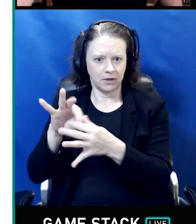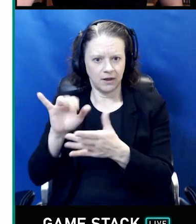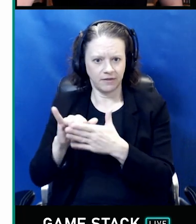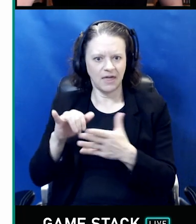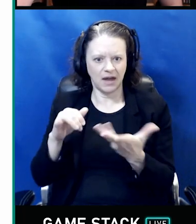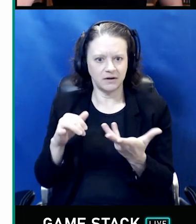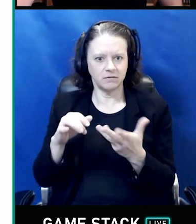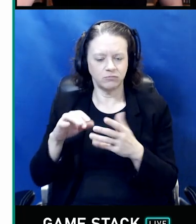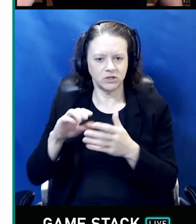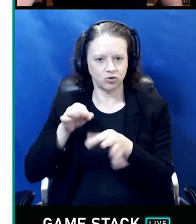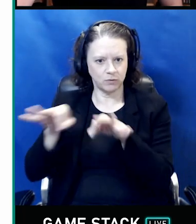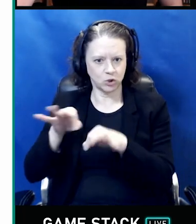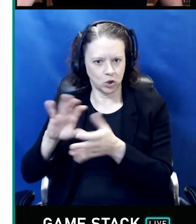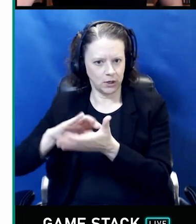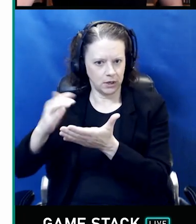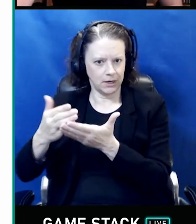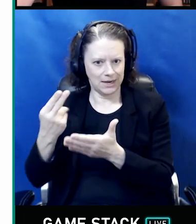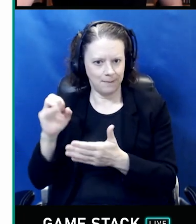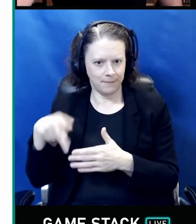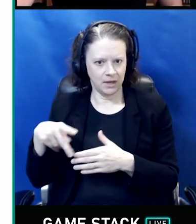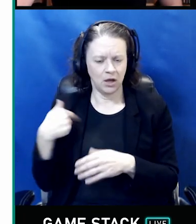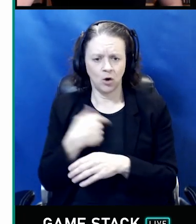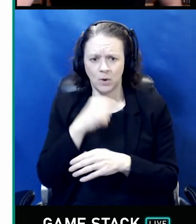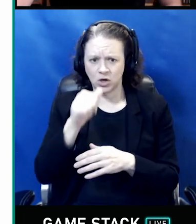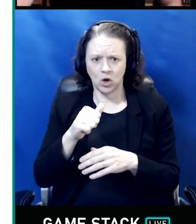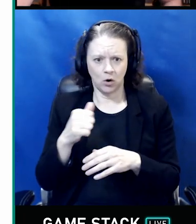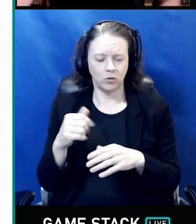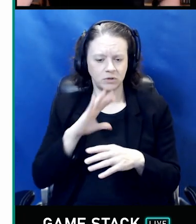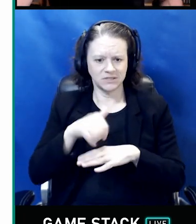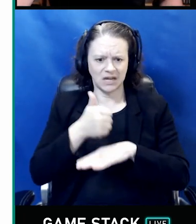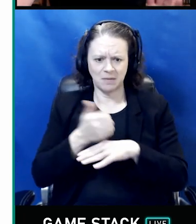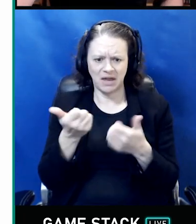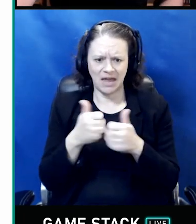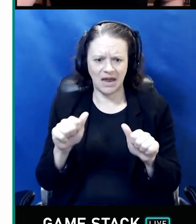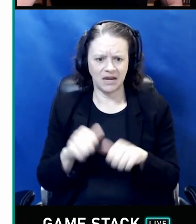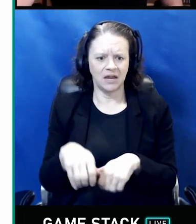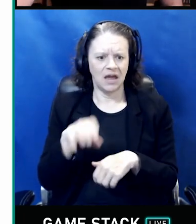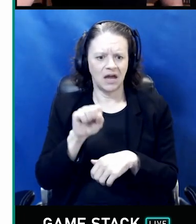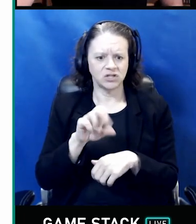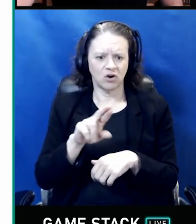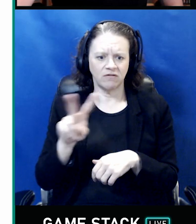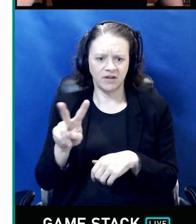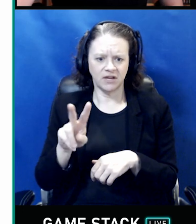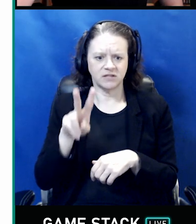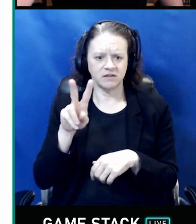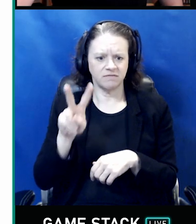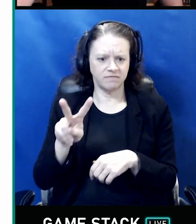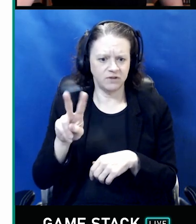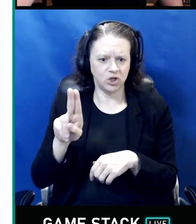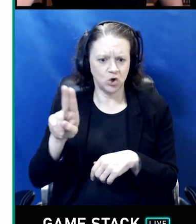here, we don't set up any UAVs, SRVs or CDVs. It's all just a flag. Now this flag is probably unfamiliar to you because it is